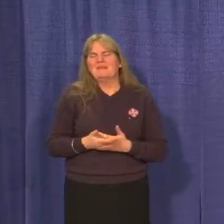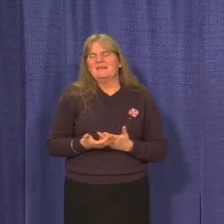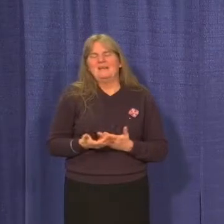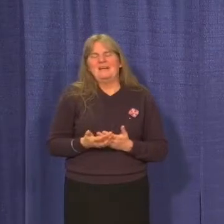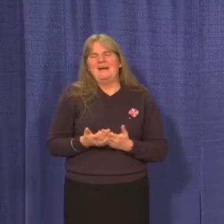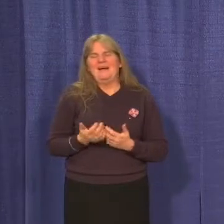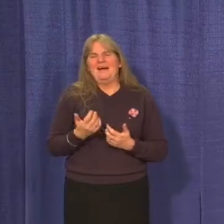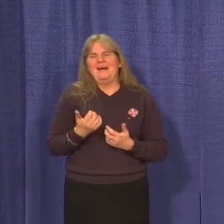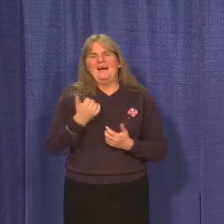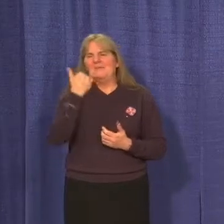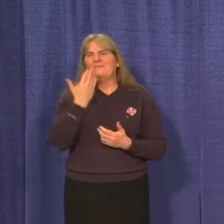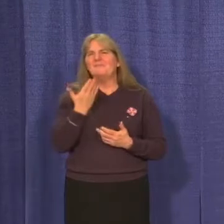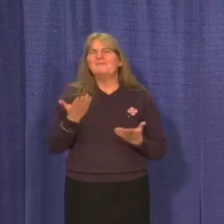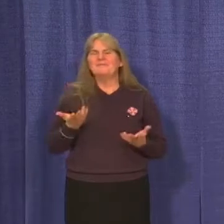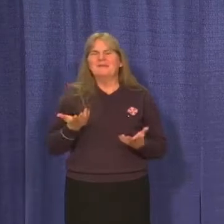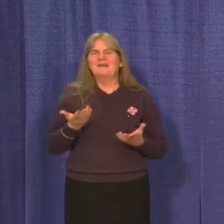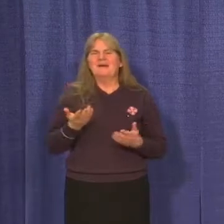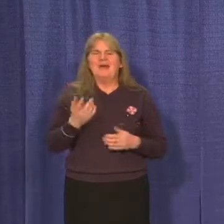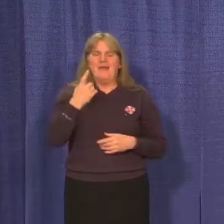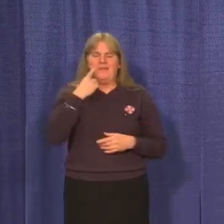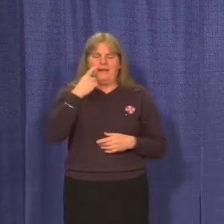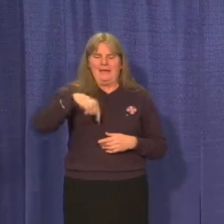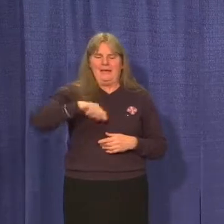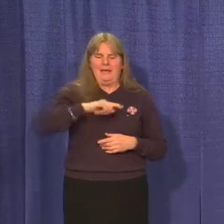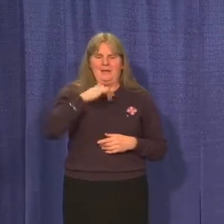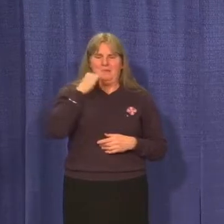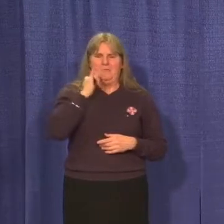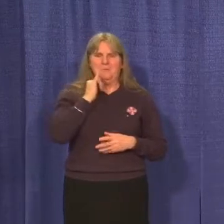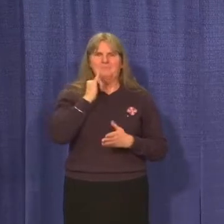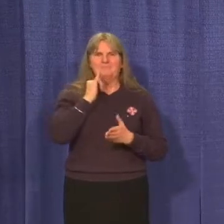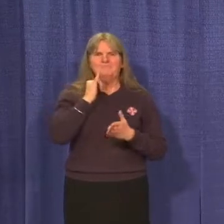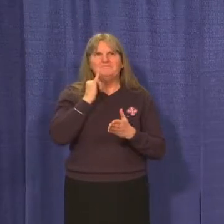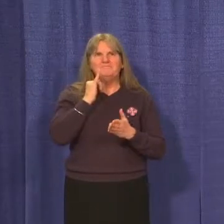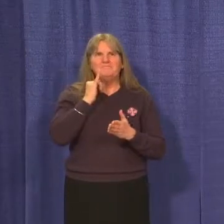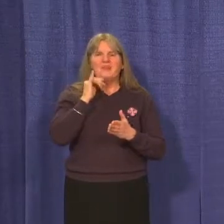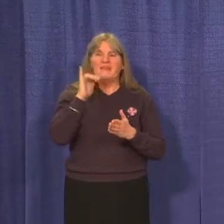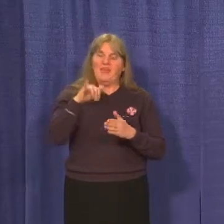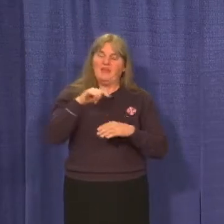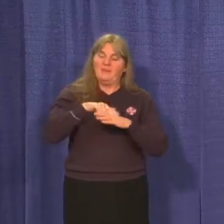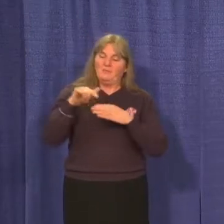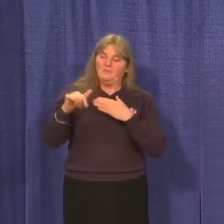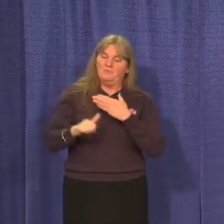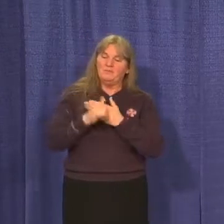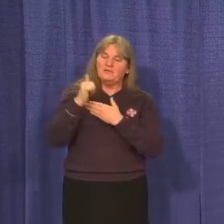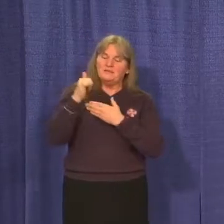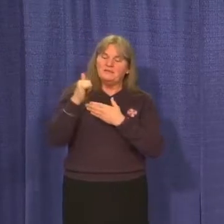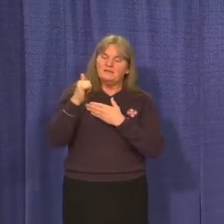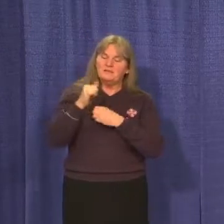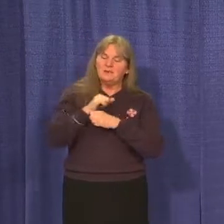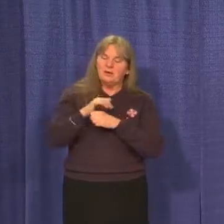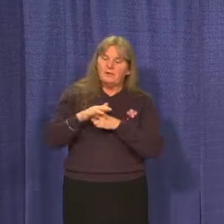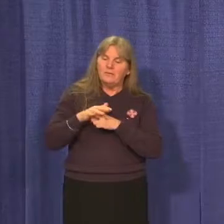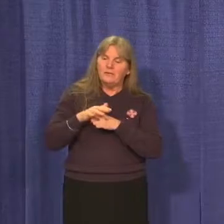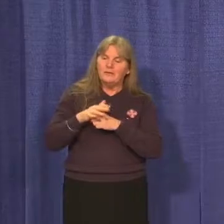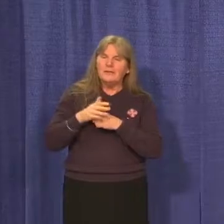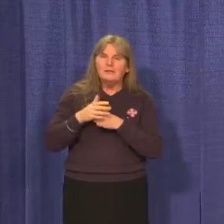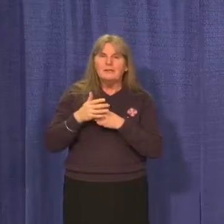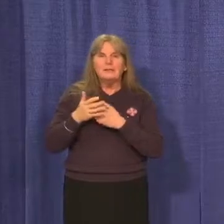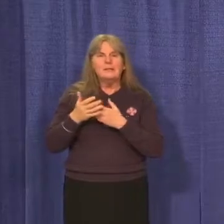It is hard to say. I think that we were very, you know, the risk at that time was,